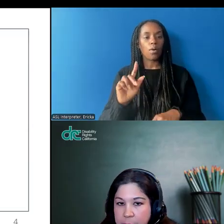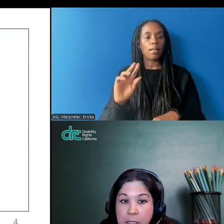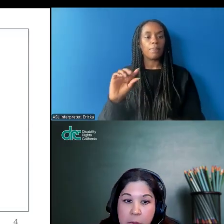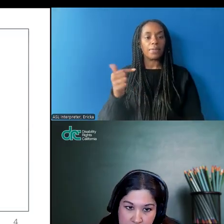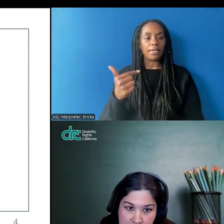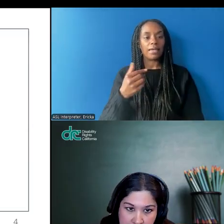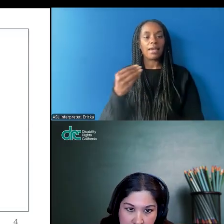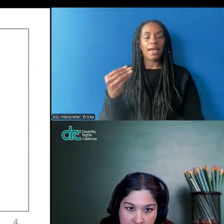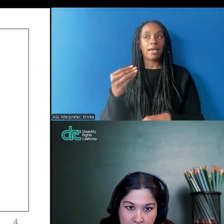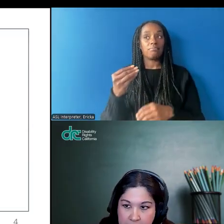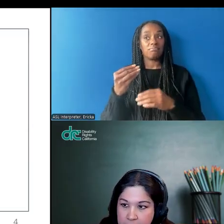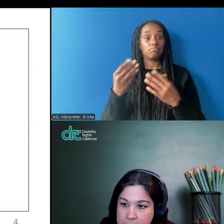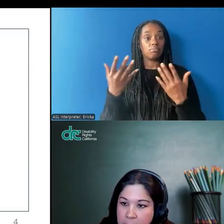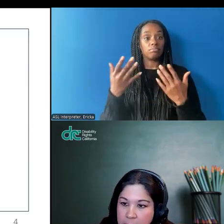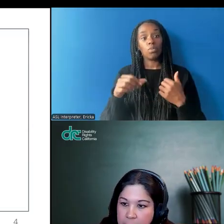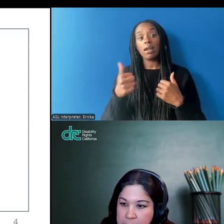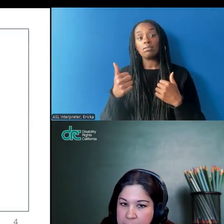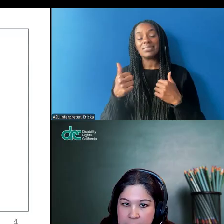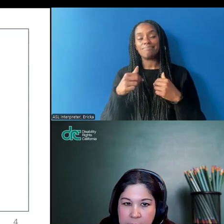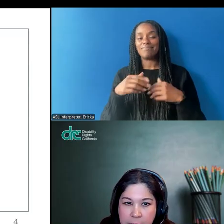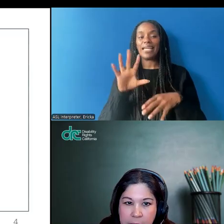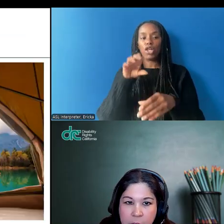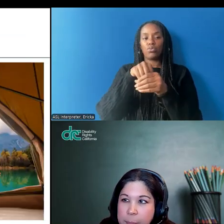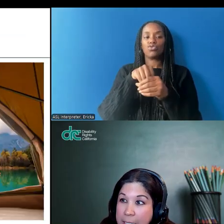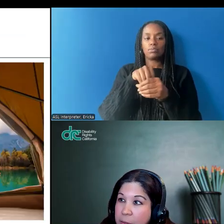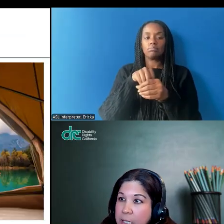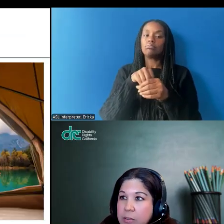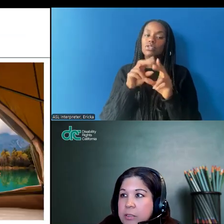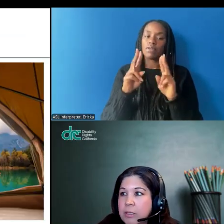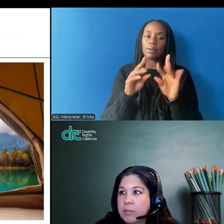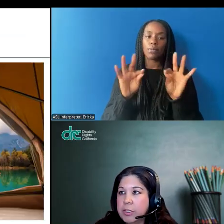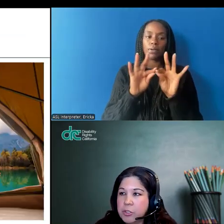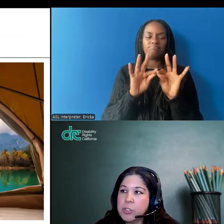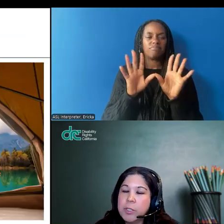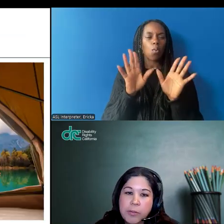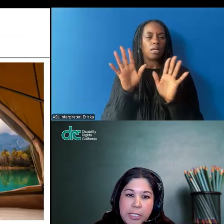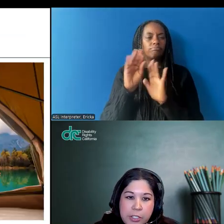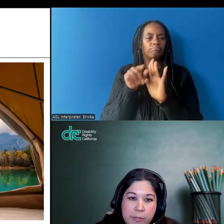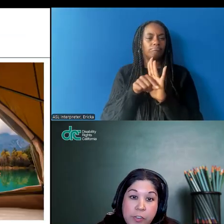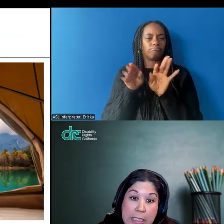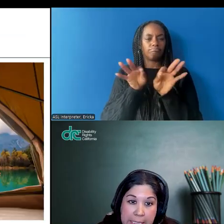Inclusion. I just want to give a little background of the social recreation funding.